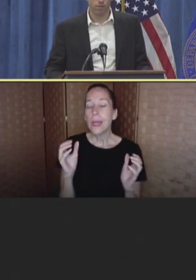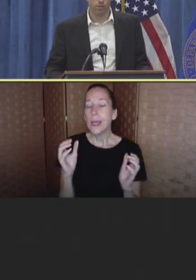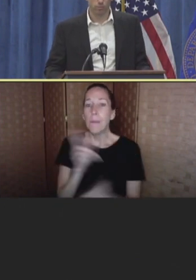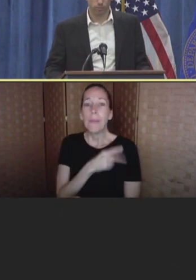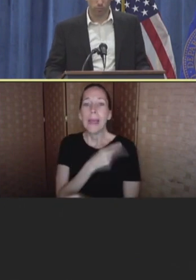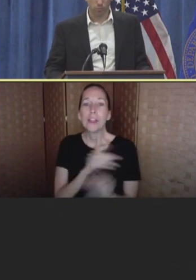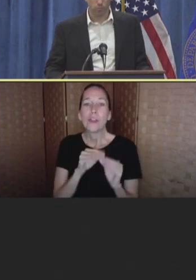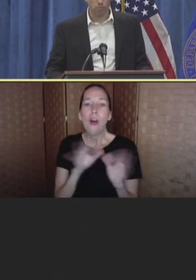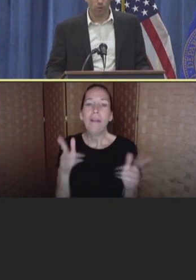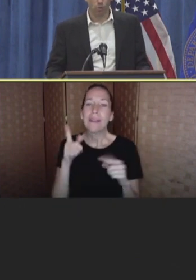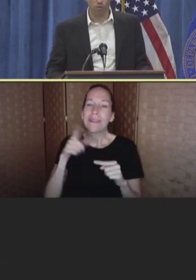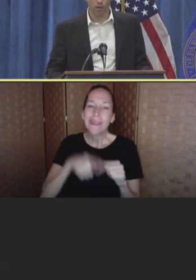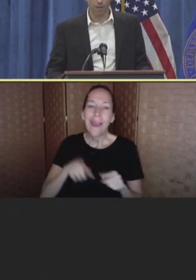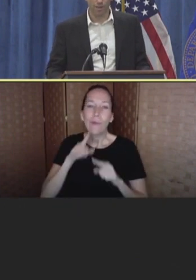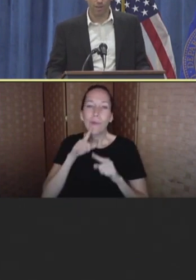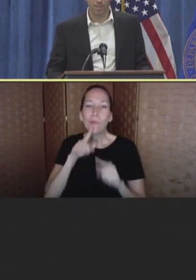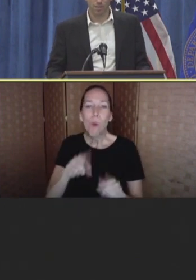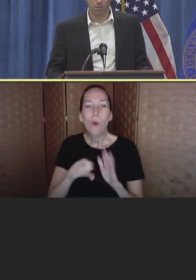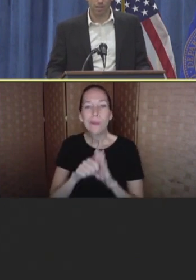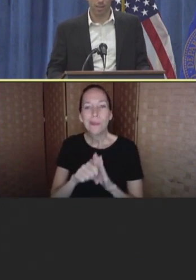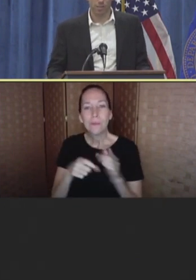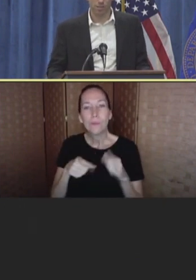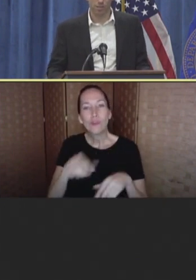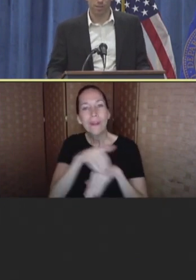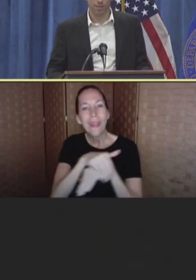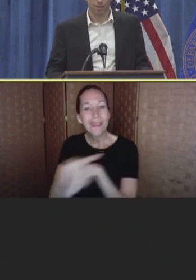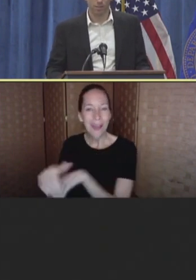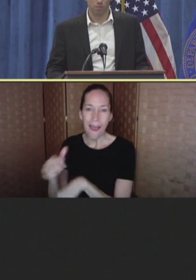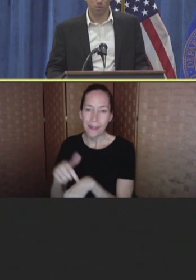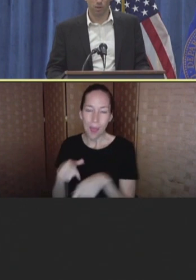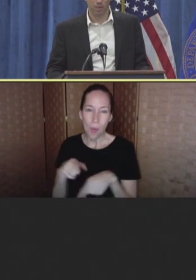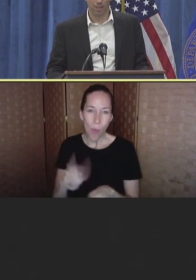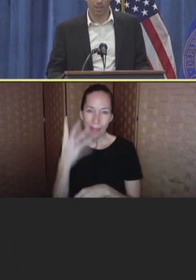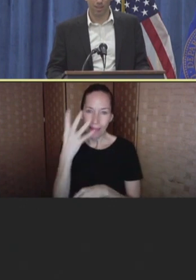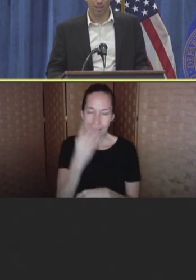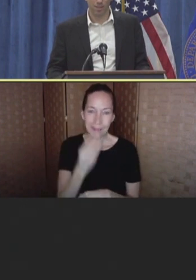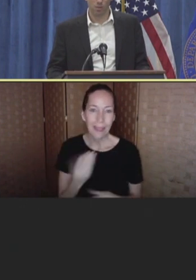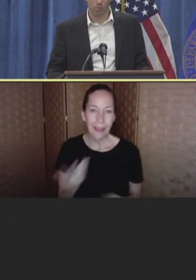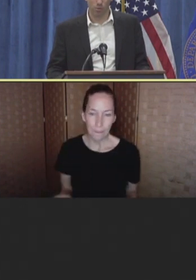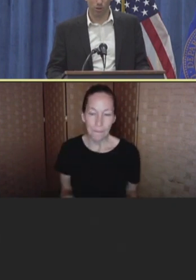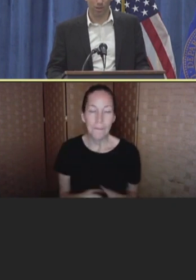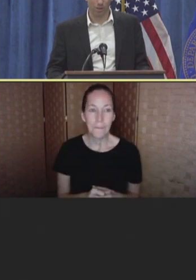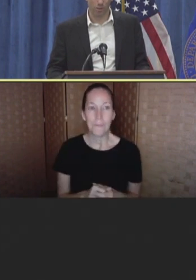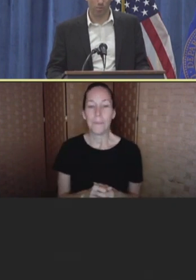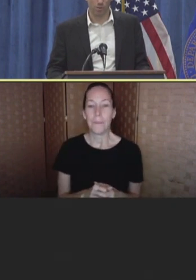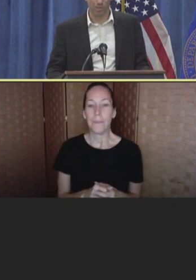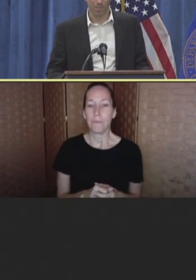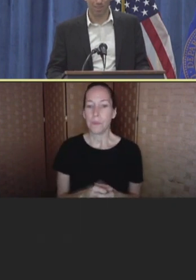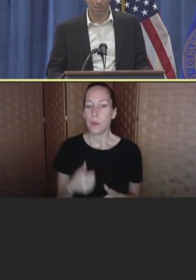So, we find this association between the reported and non-reported, but more interestingly,